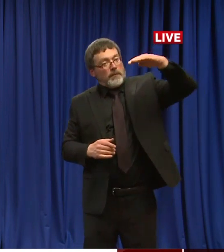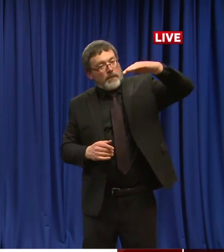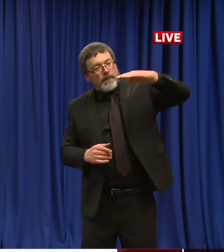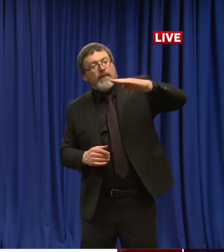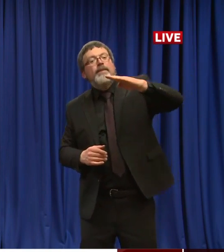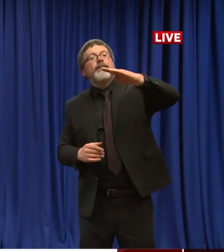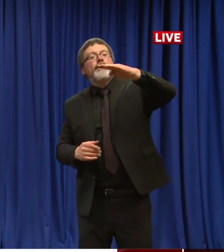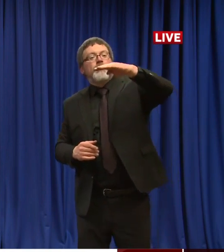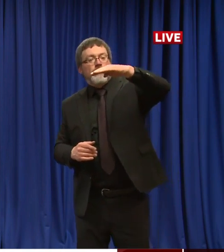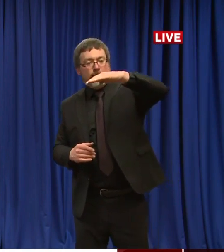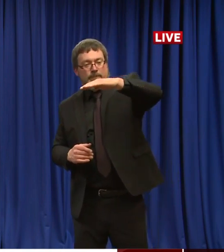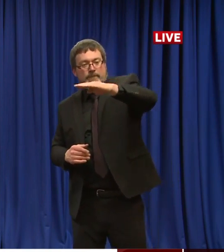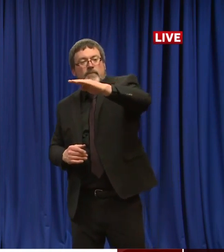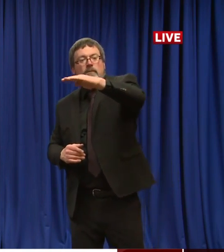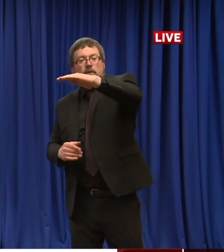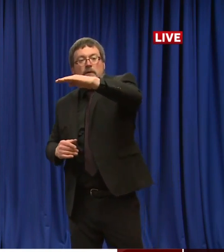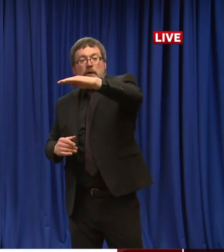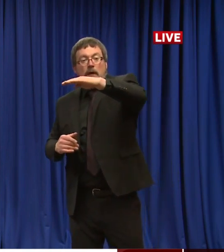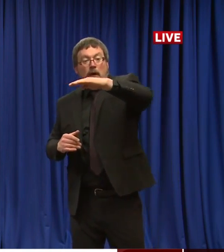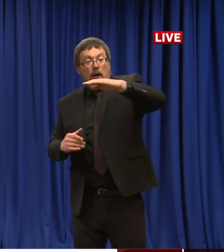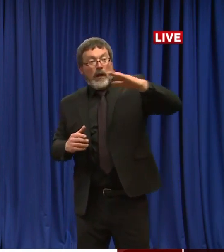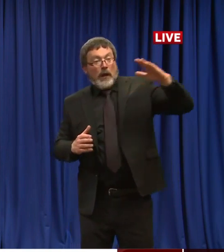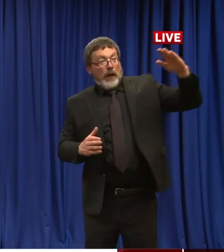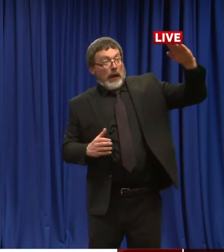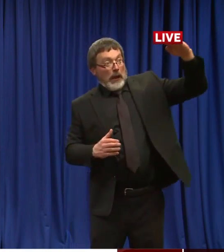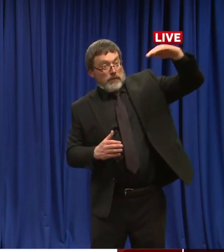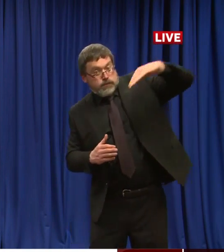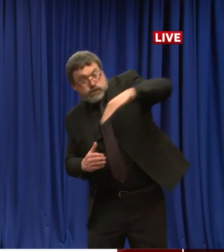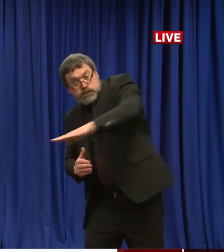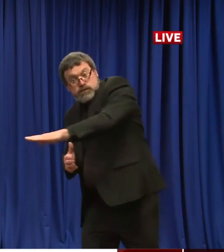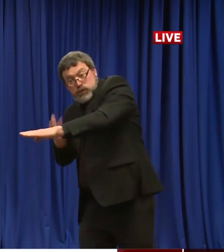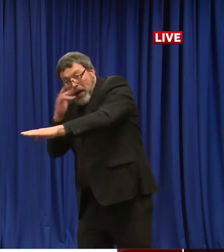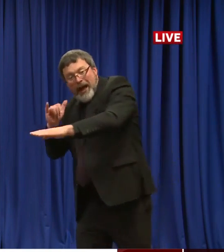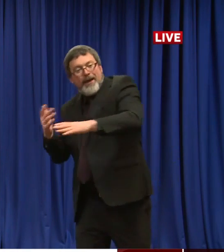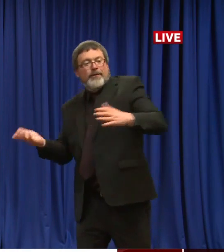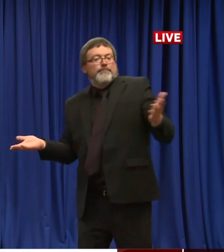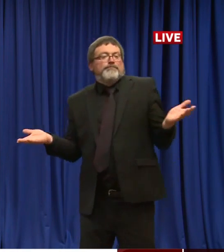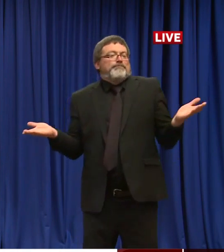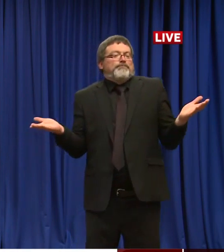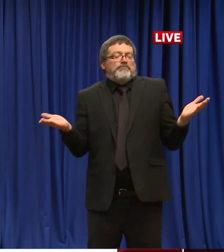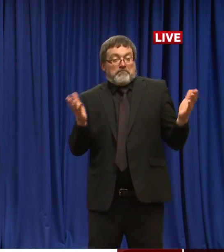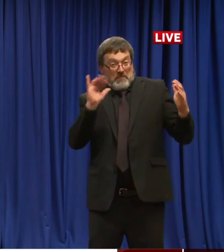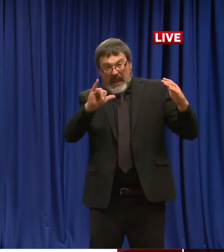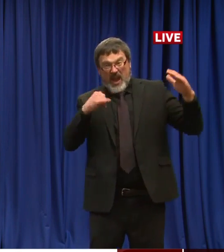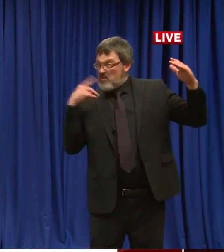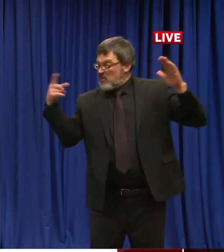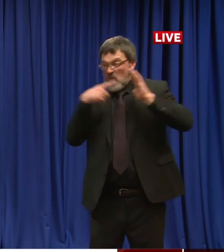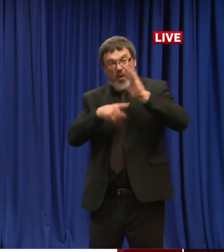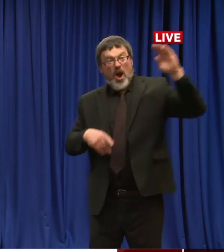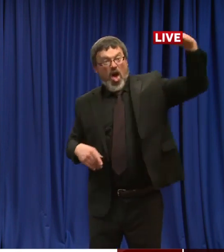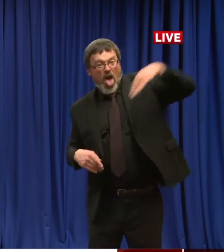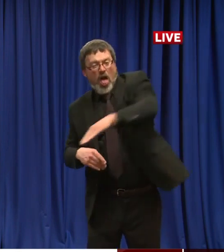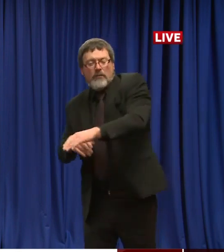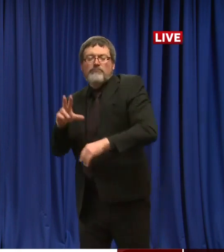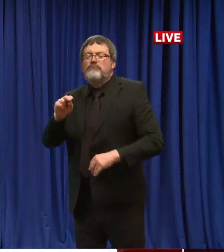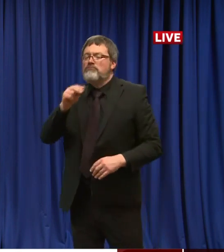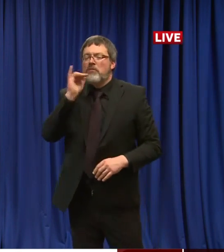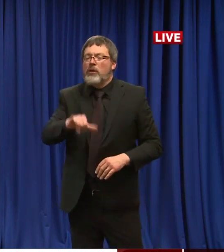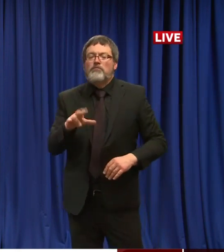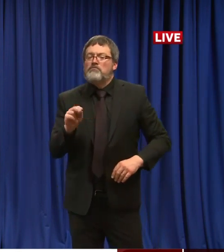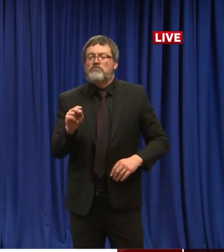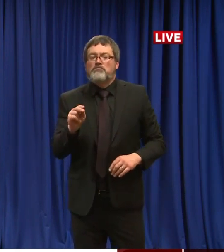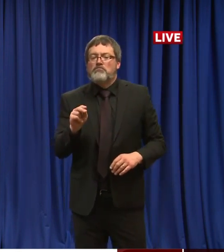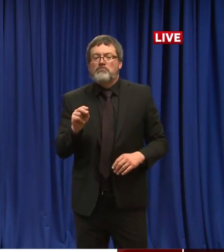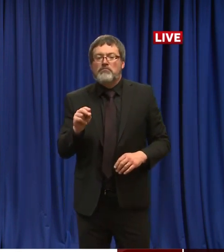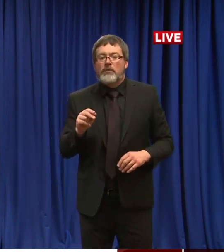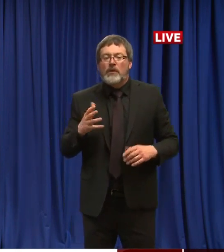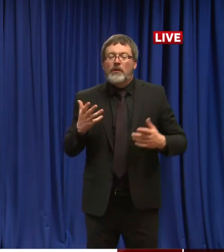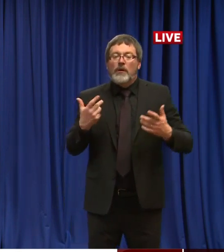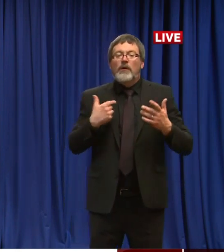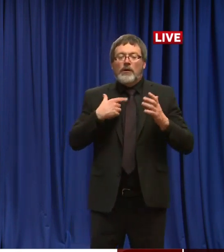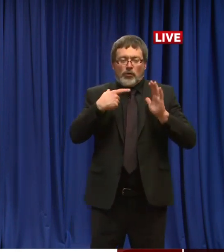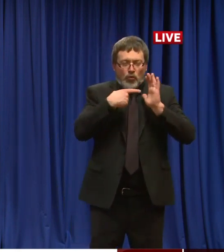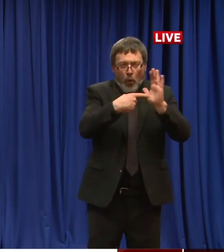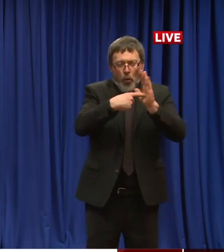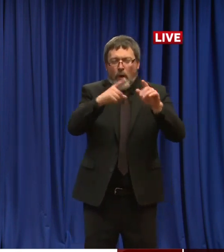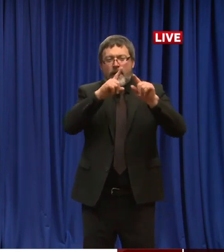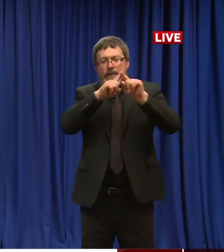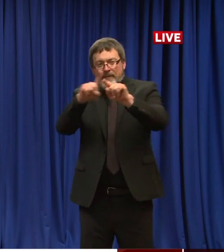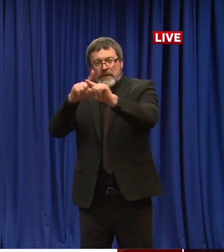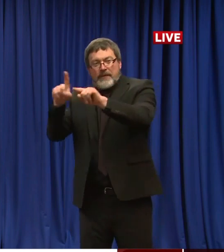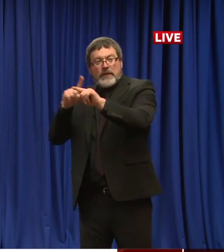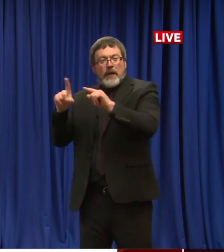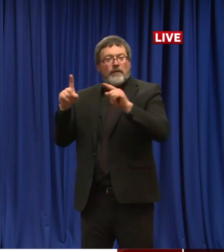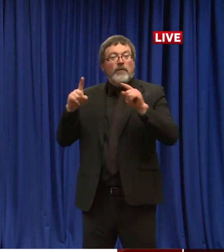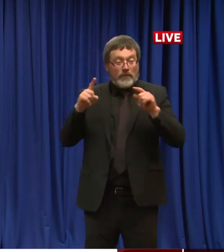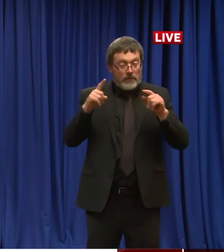AND SO OUR OUTBREAK IN NEW HAMPSHIRE IS NOT GOING TO LIKELY LOOK ANYTHING LIKE OR EXACTLY LIKE WHAT THE MODELS SHOWING, YOU KNOW, WE BELIEVE ON THE DATA THAT I SHOWED BASED ON WHAT A